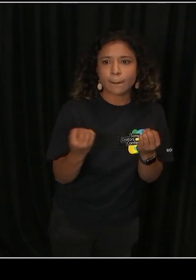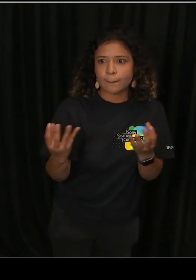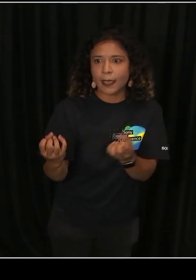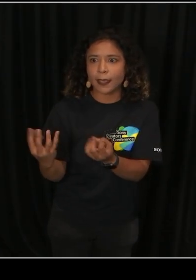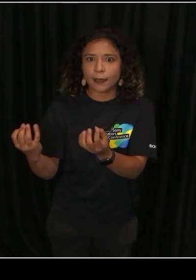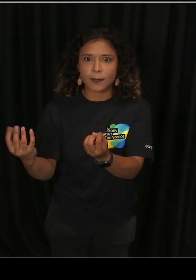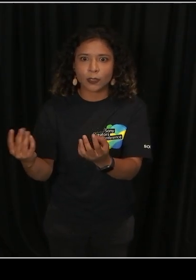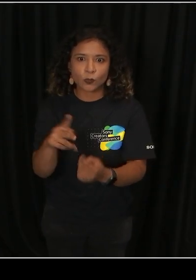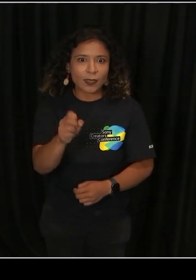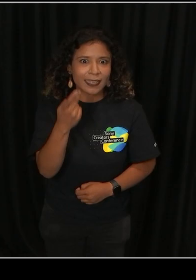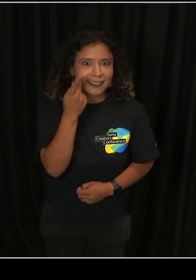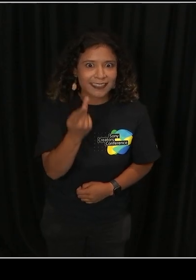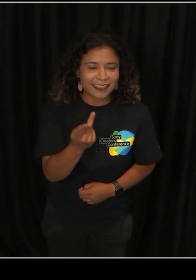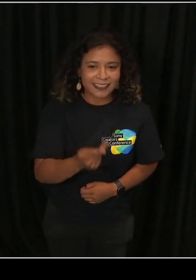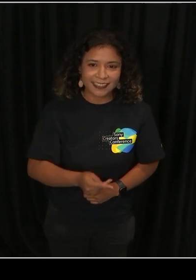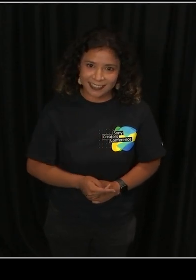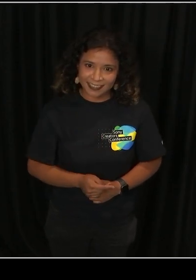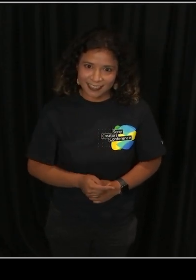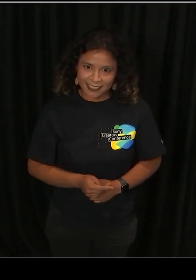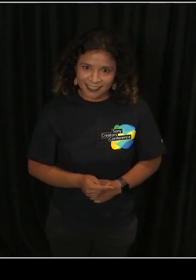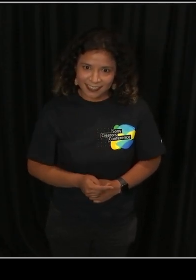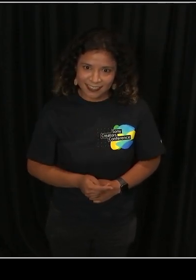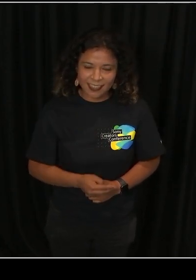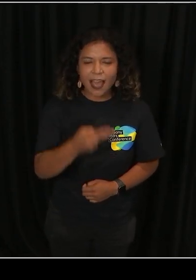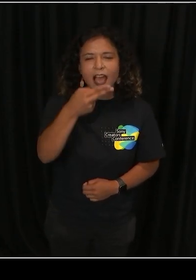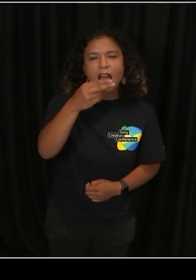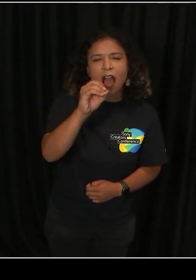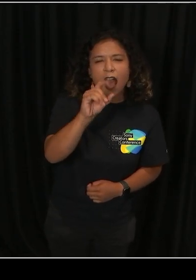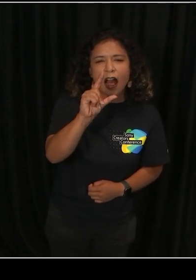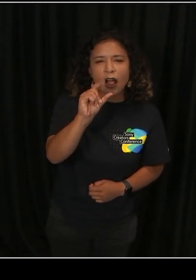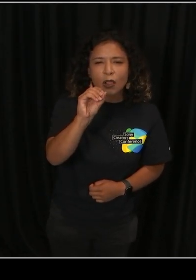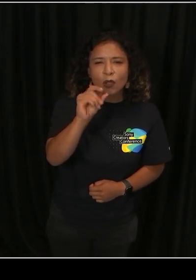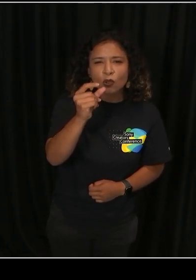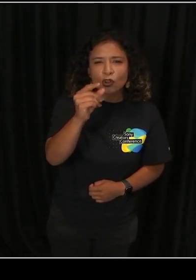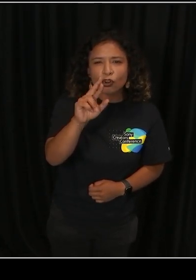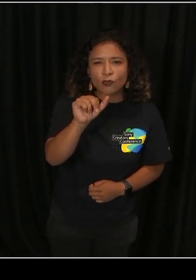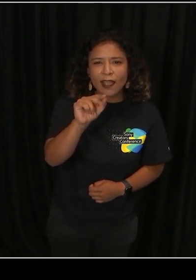as you can look at the kind of, you know, holographic, you know, statue of the players.